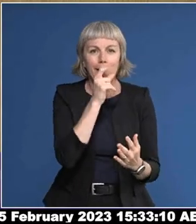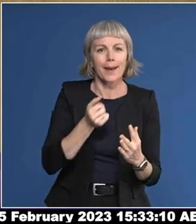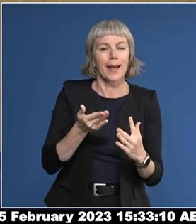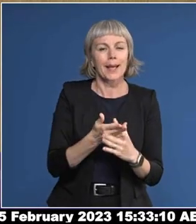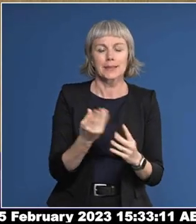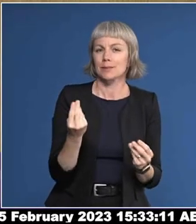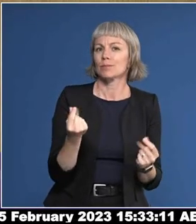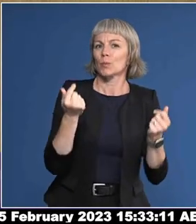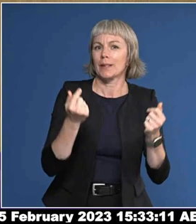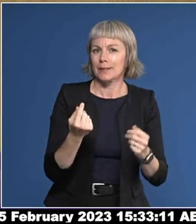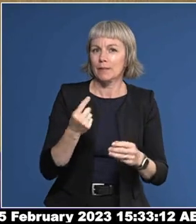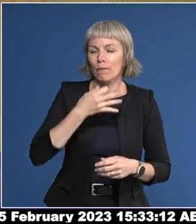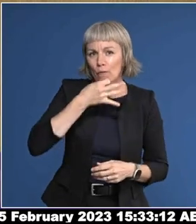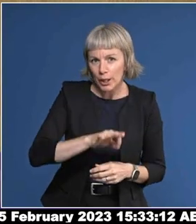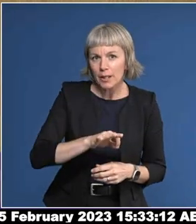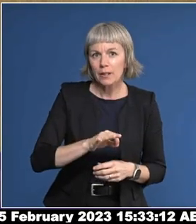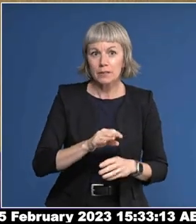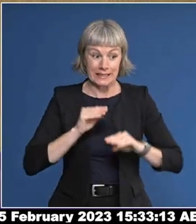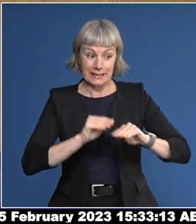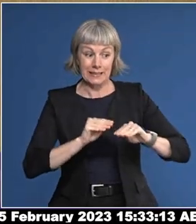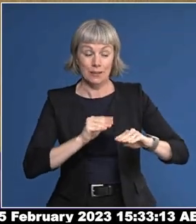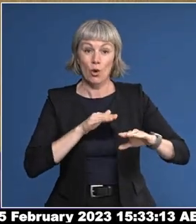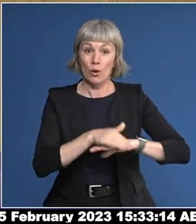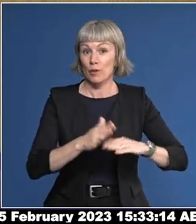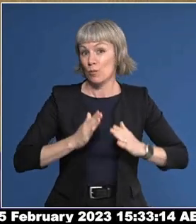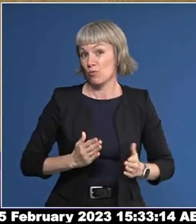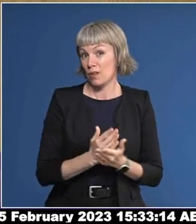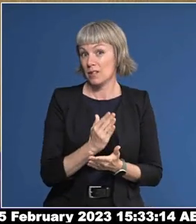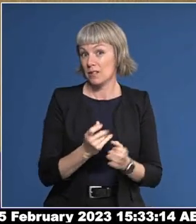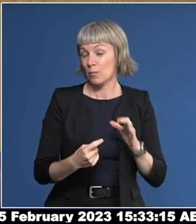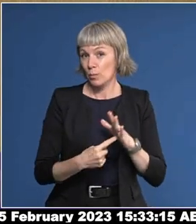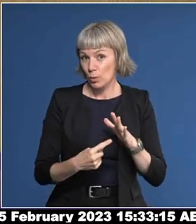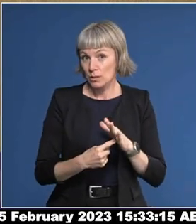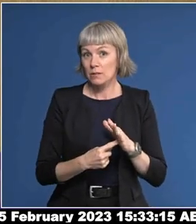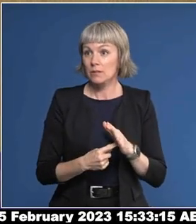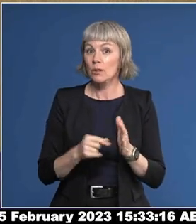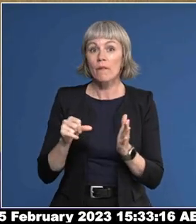going to be important. And so we had a grant from Victoria and the department in WA that